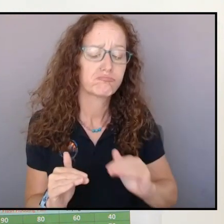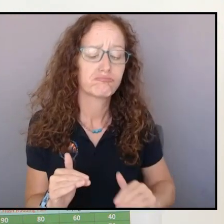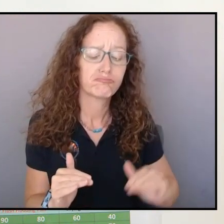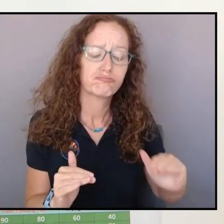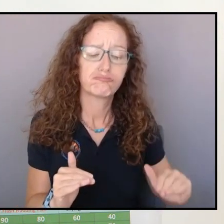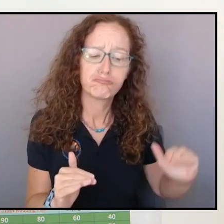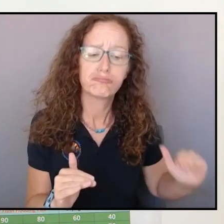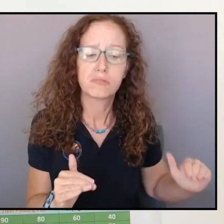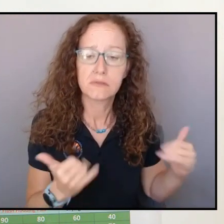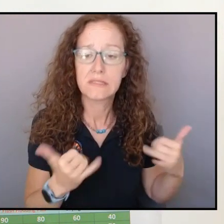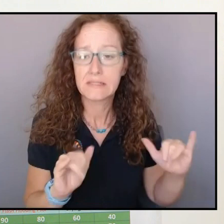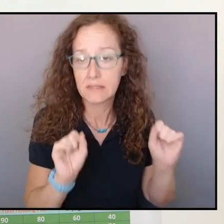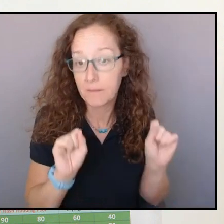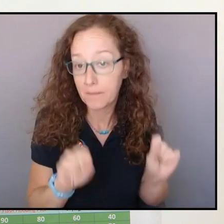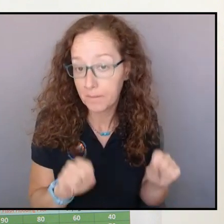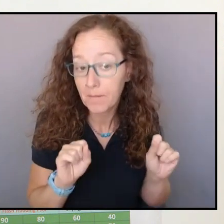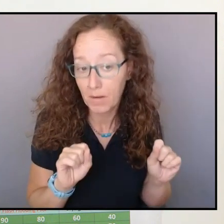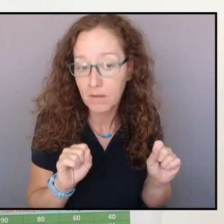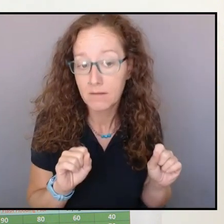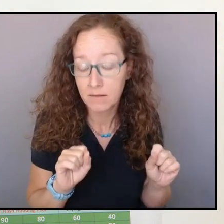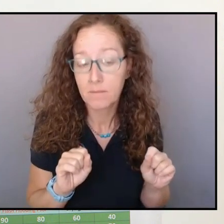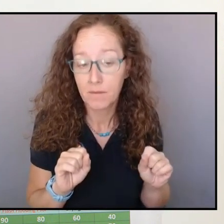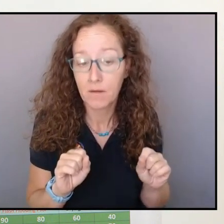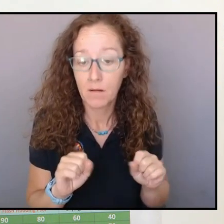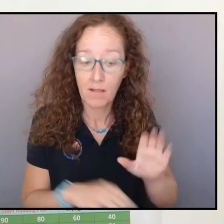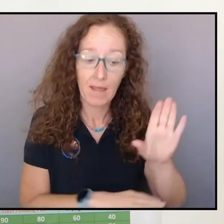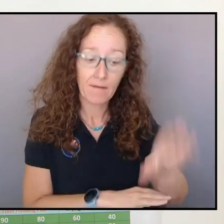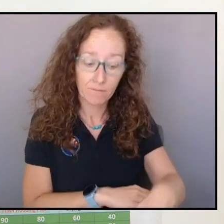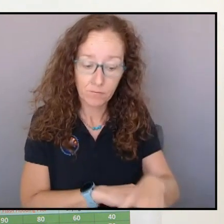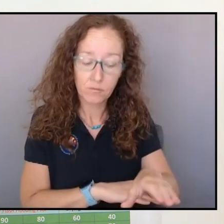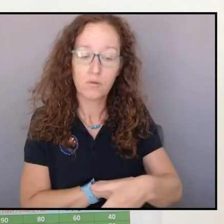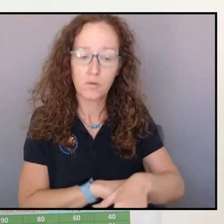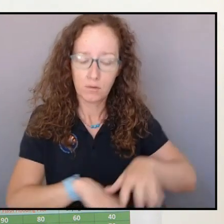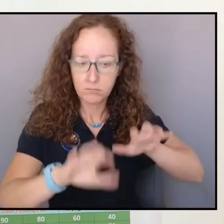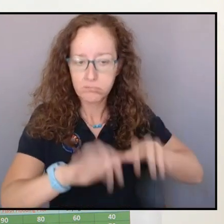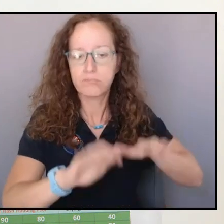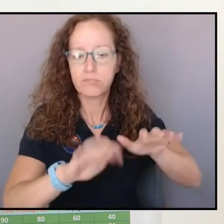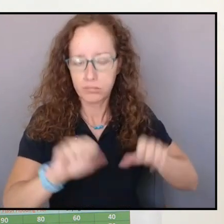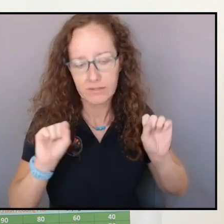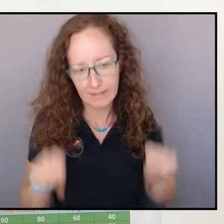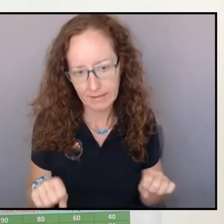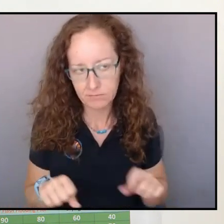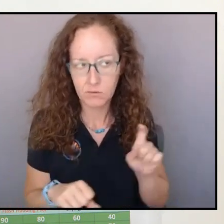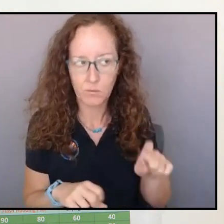of afternoon and evening thunderstorms. Definitely something to be watching for but as it stands right now,